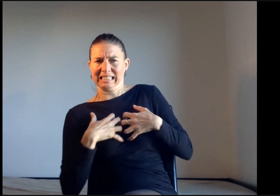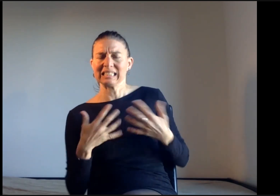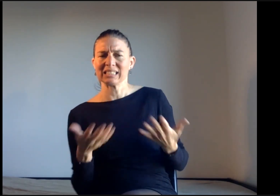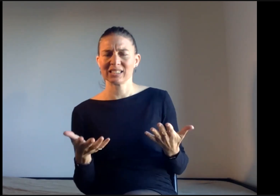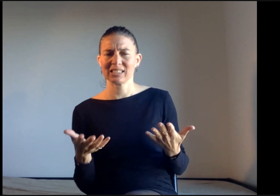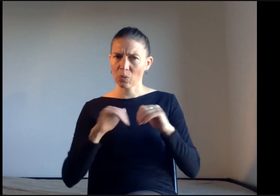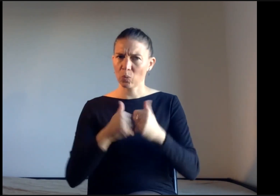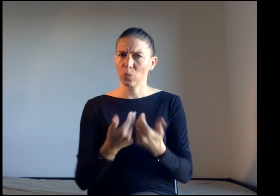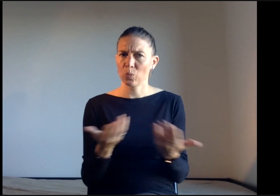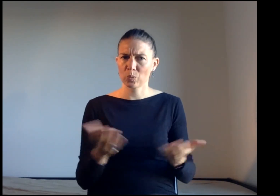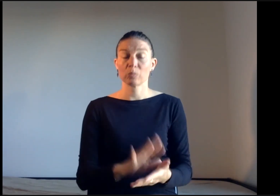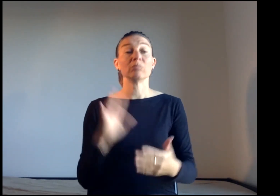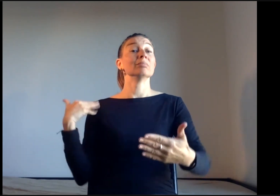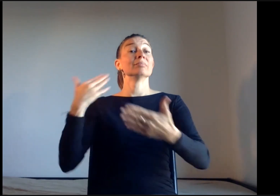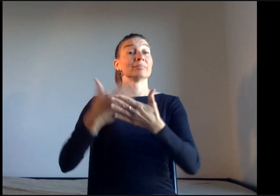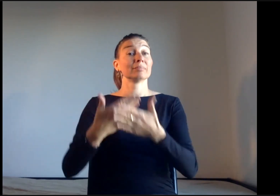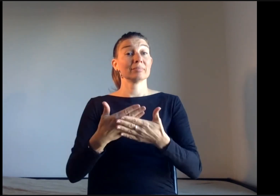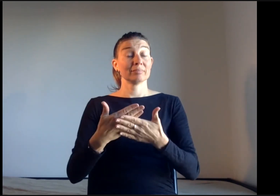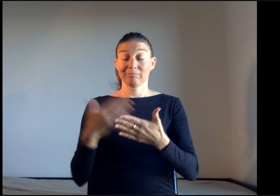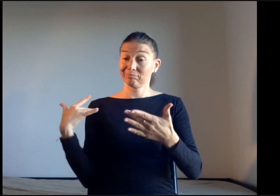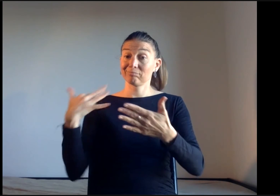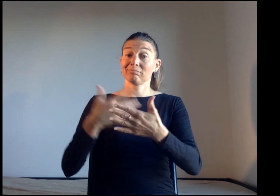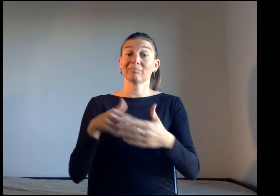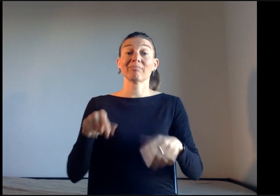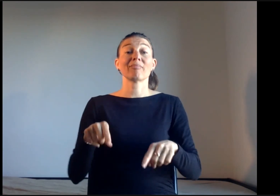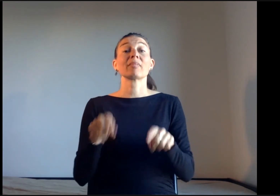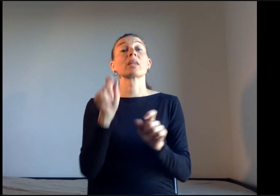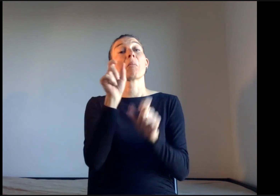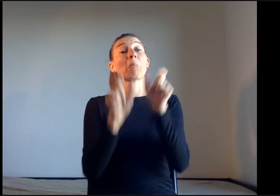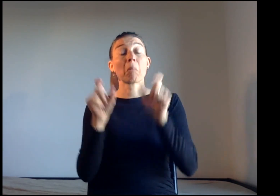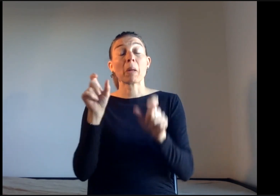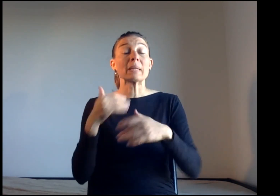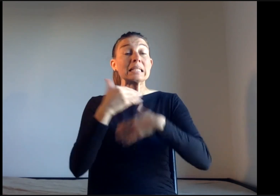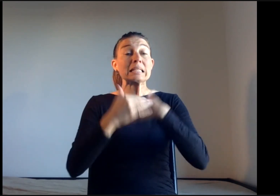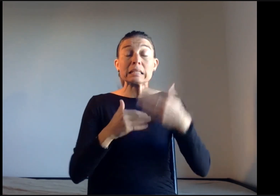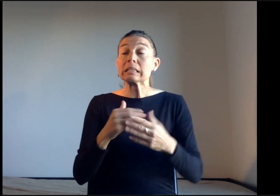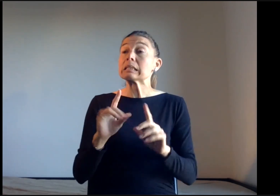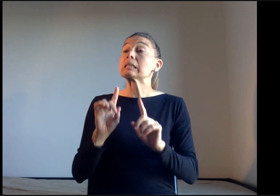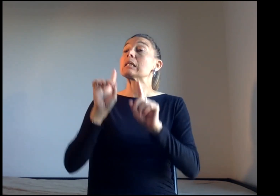persons with disabilities don't have hospitals or access to health.